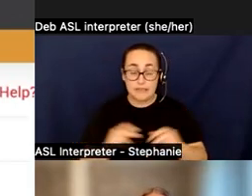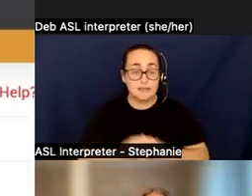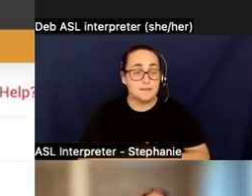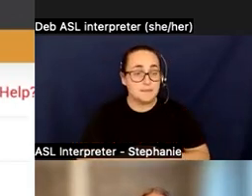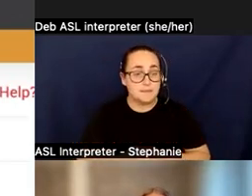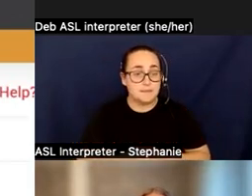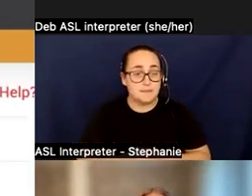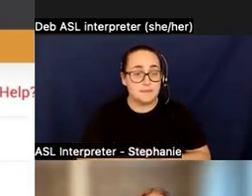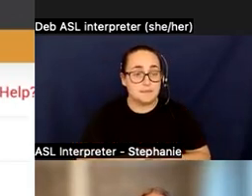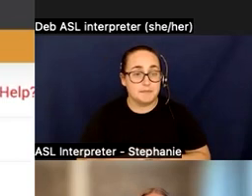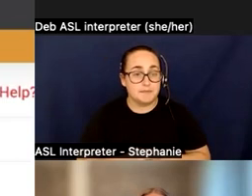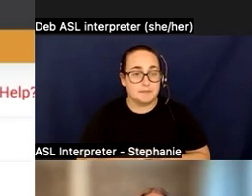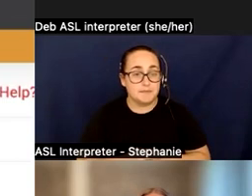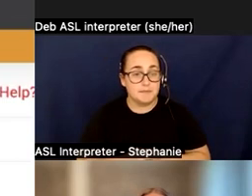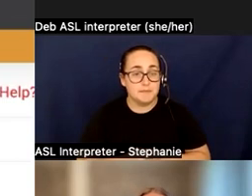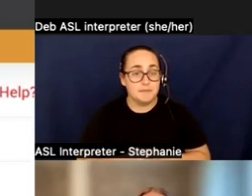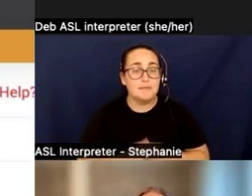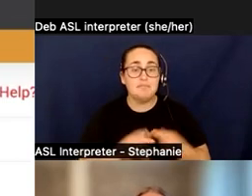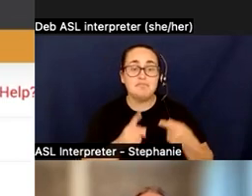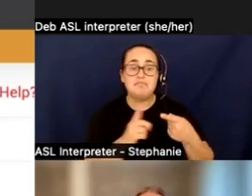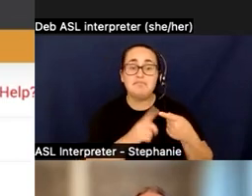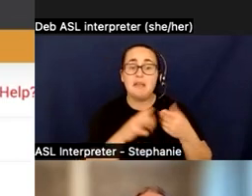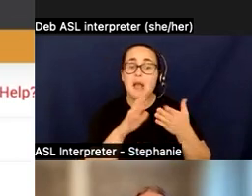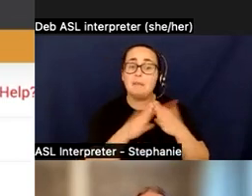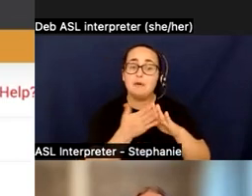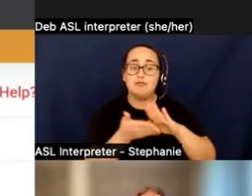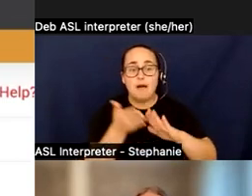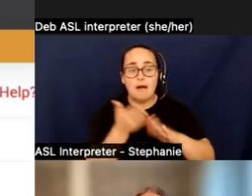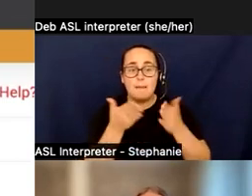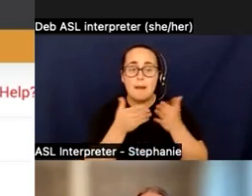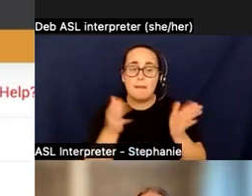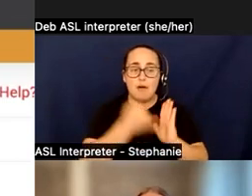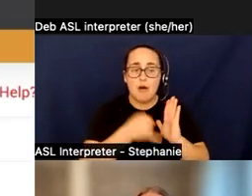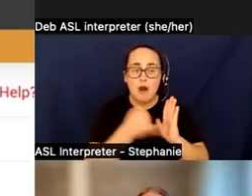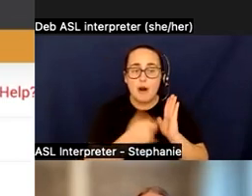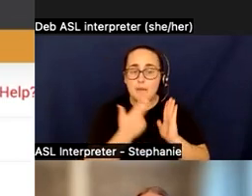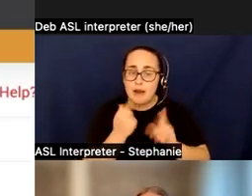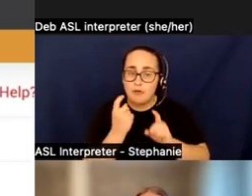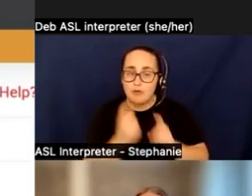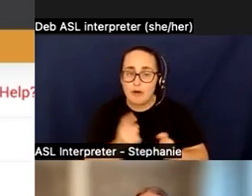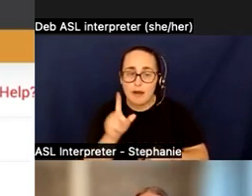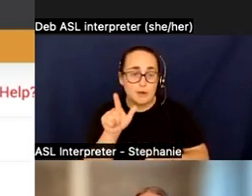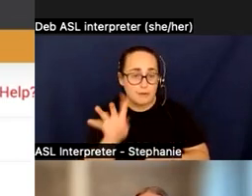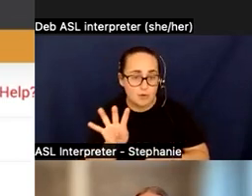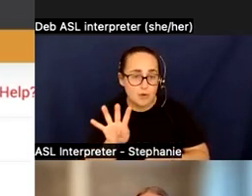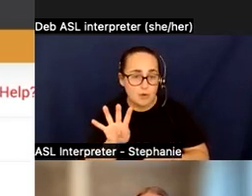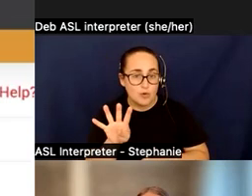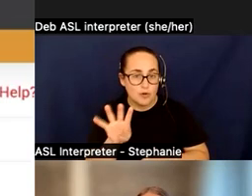can see the Community-Run Public Art Microgrant 2024 is the first one that is open to me. So if